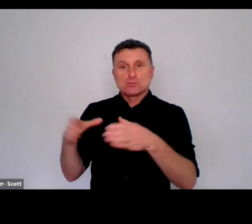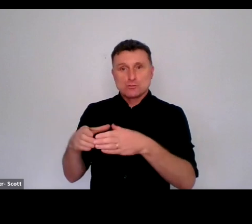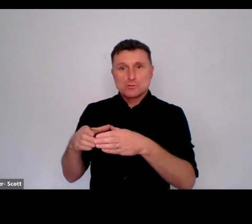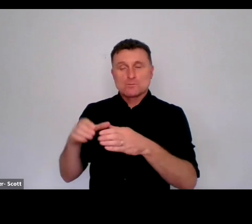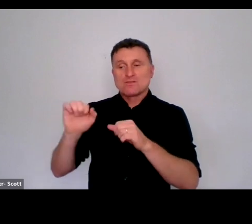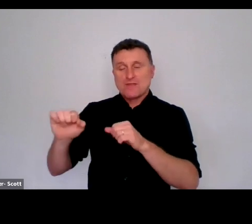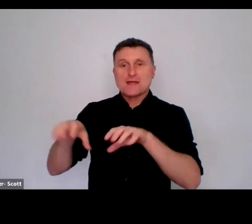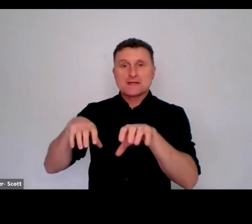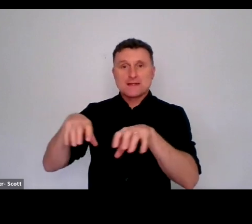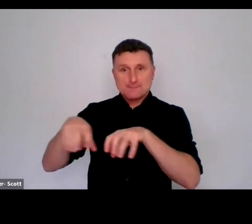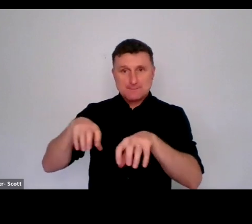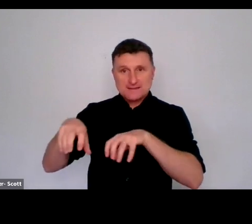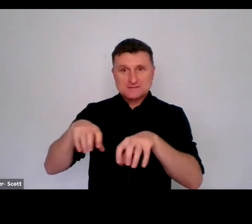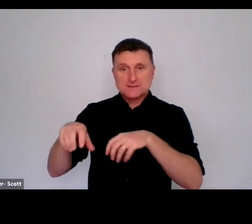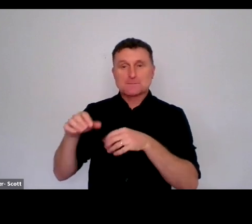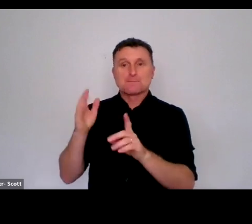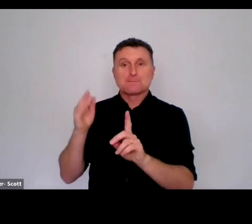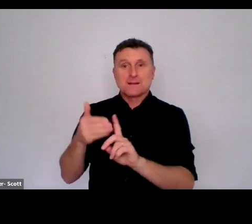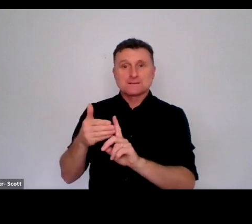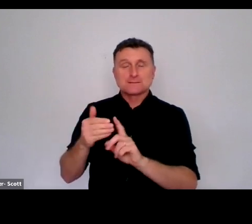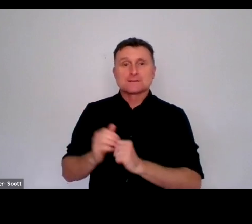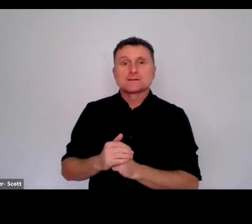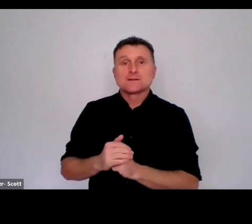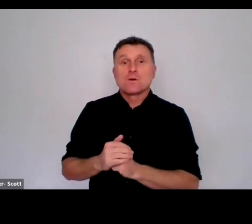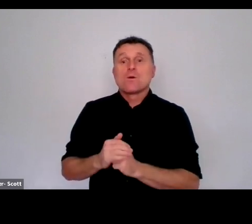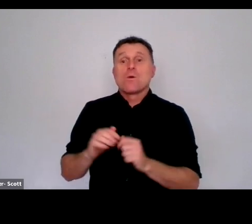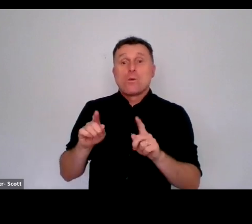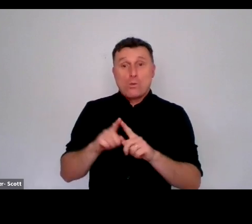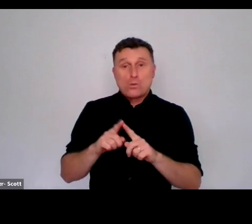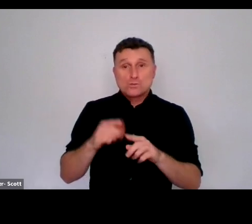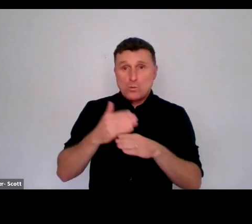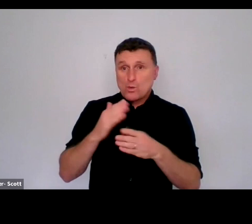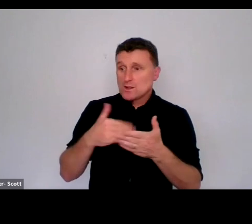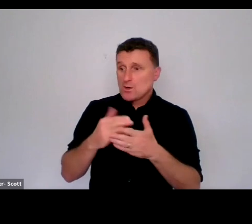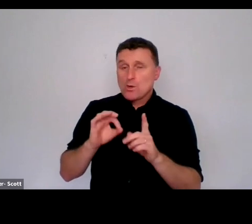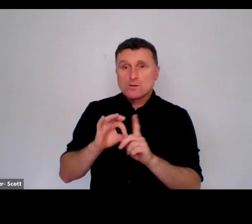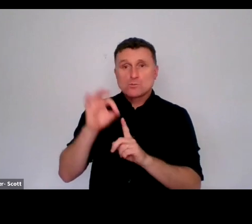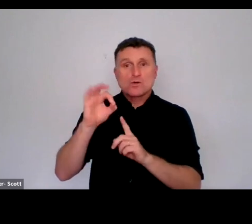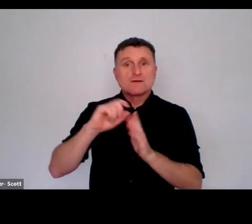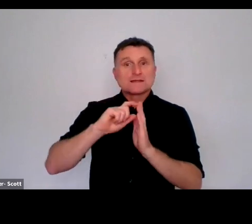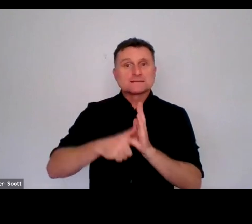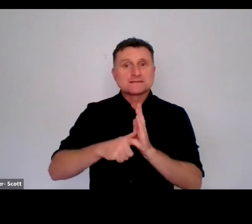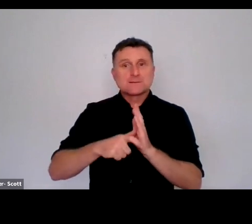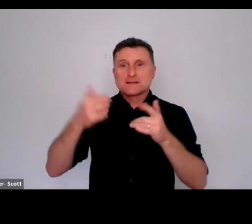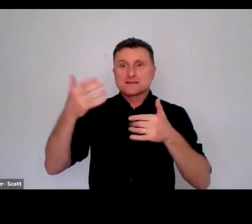We’ve also been working on improving the availability and use of disability data